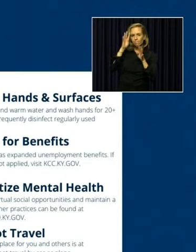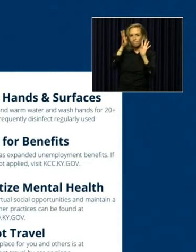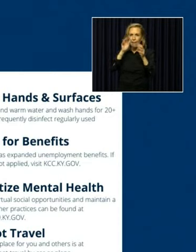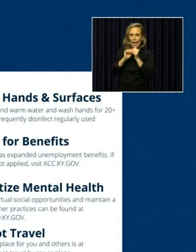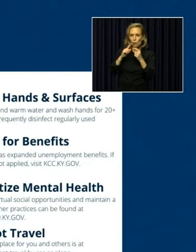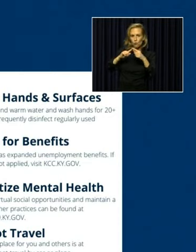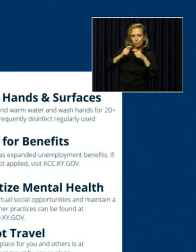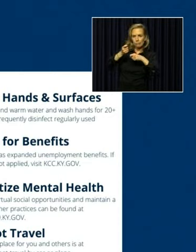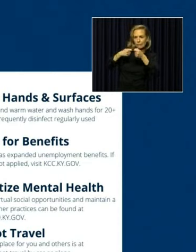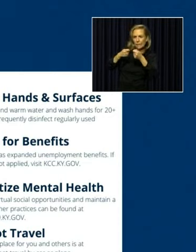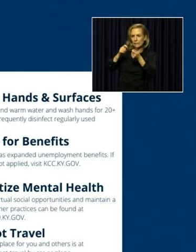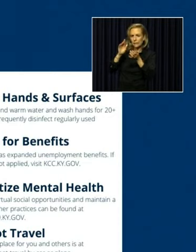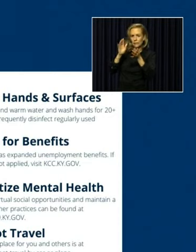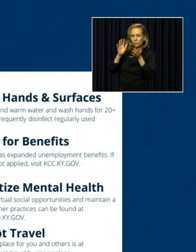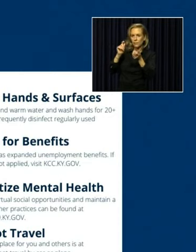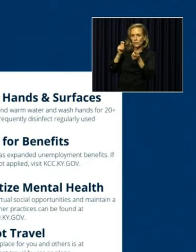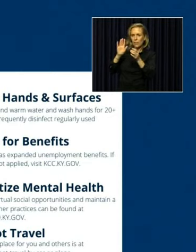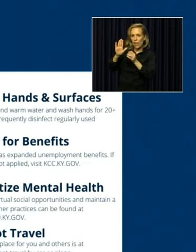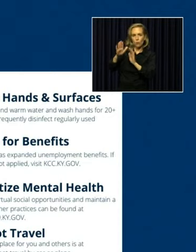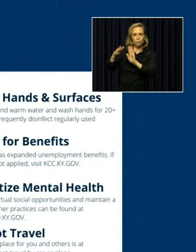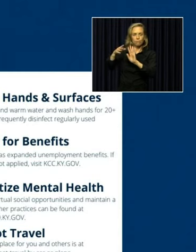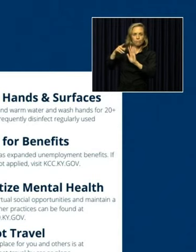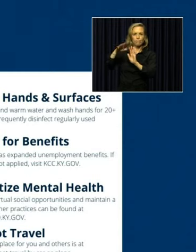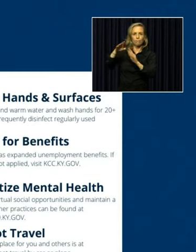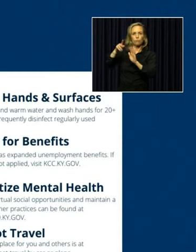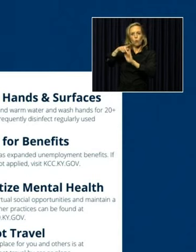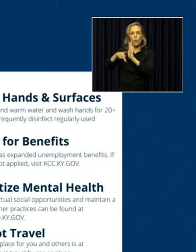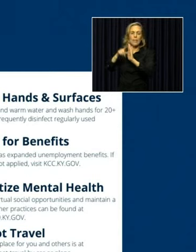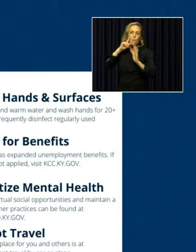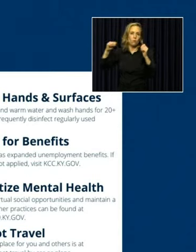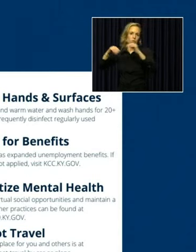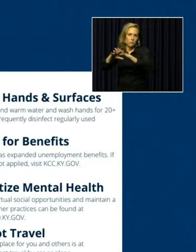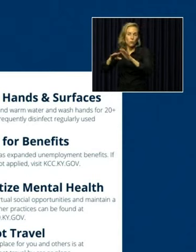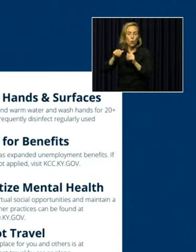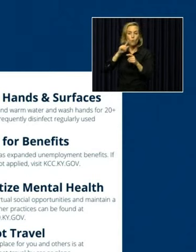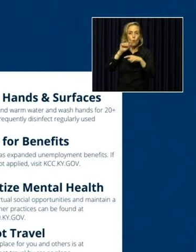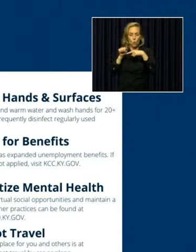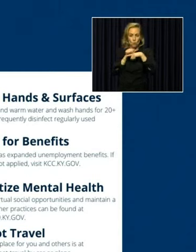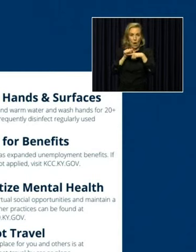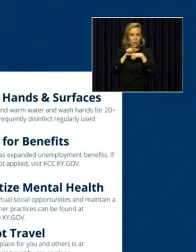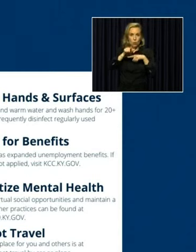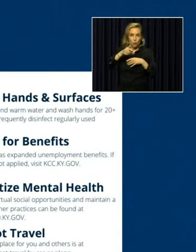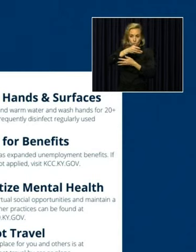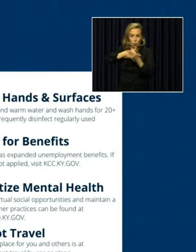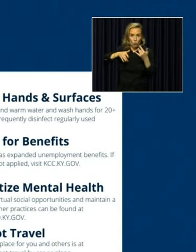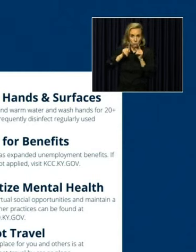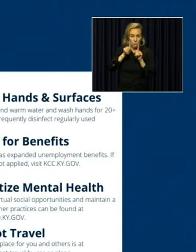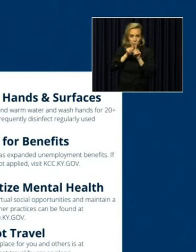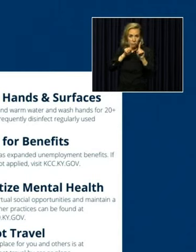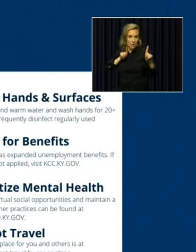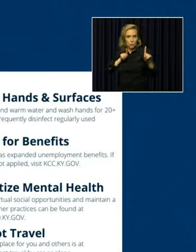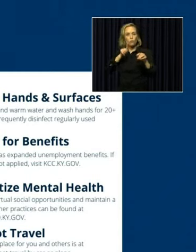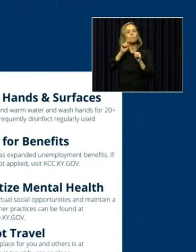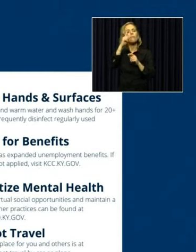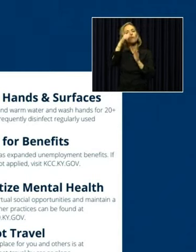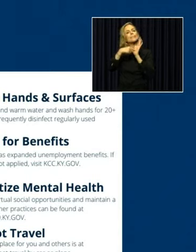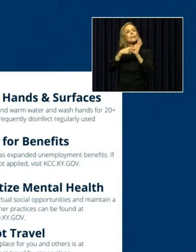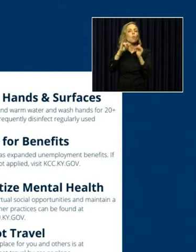AND SEEK THAT CARE.